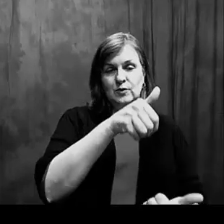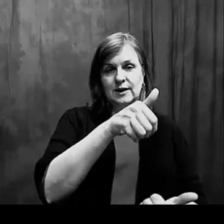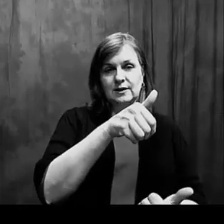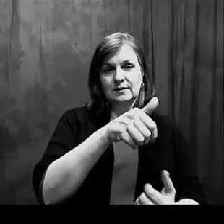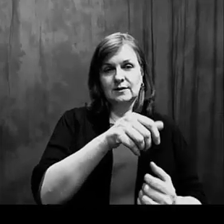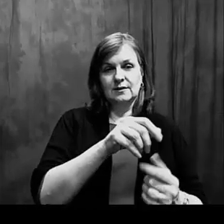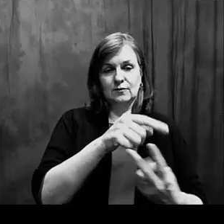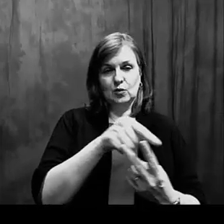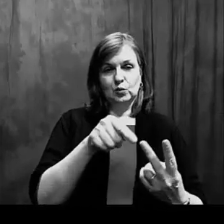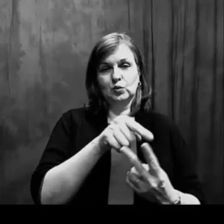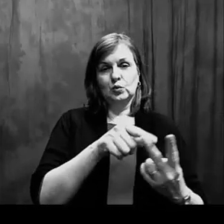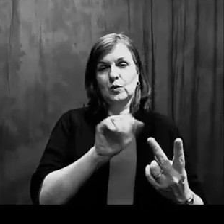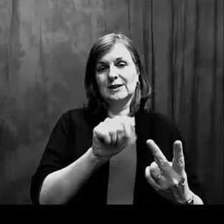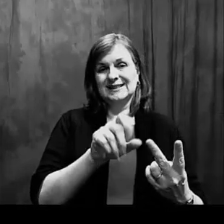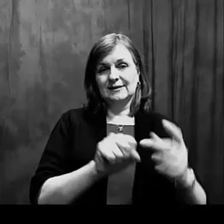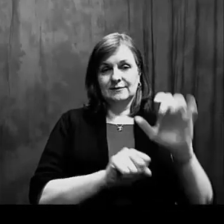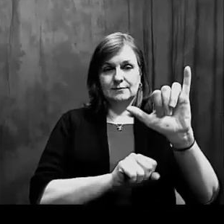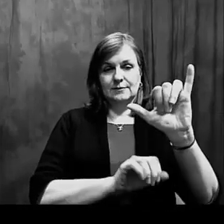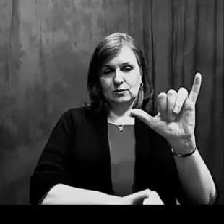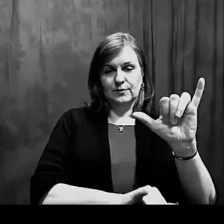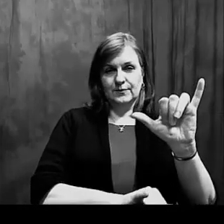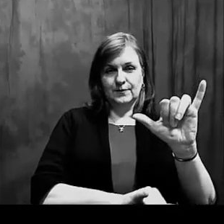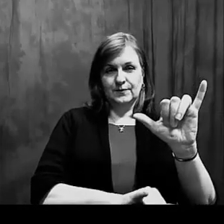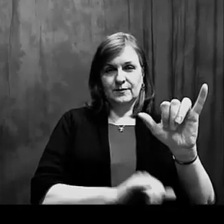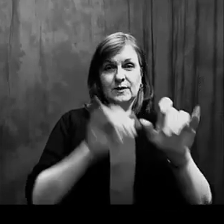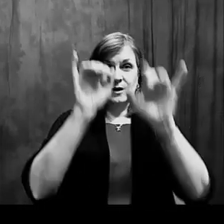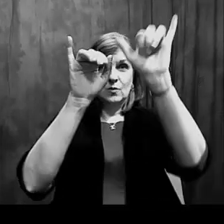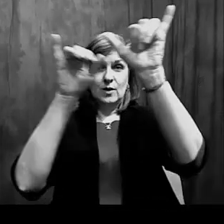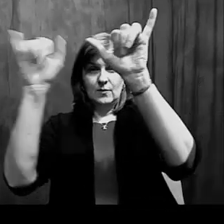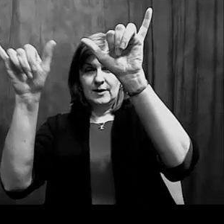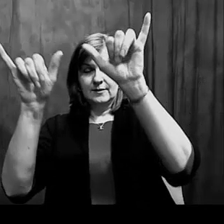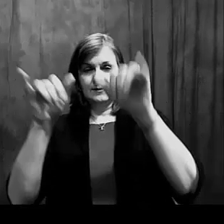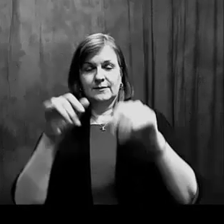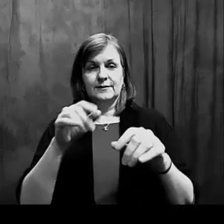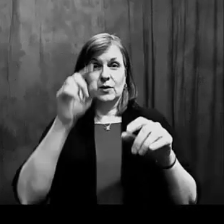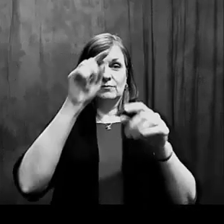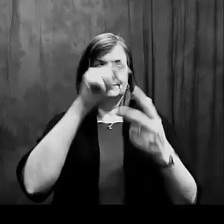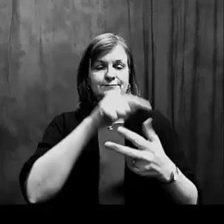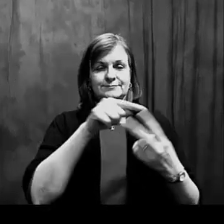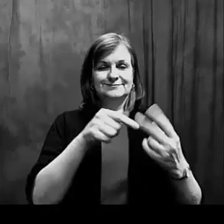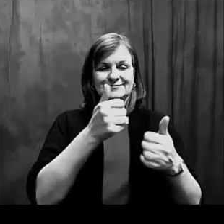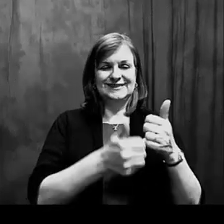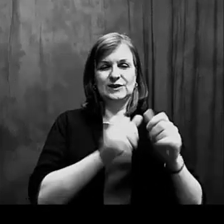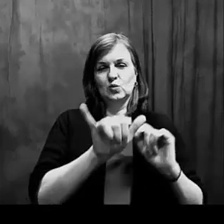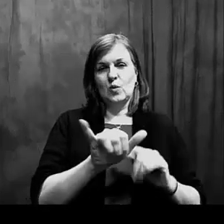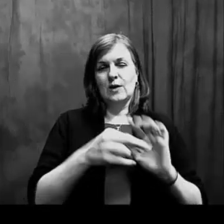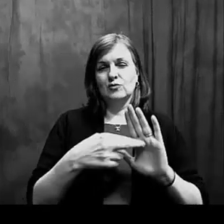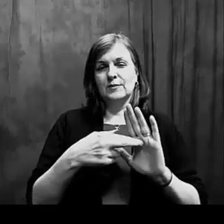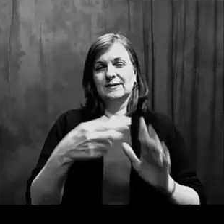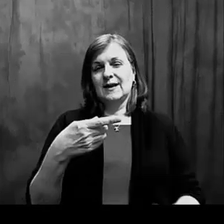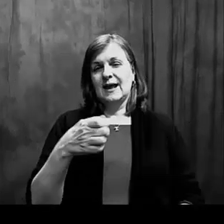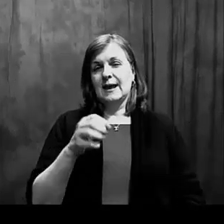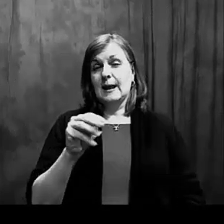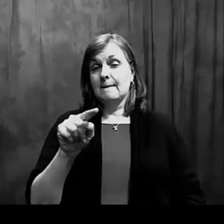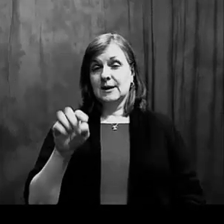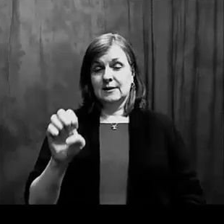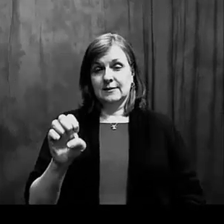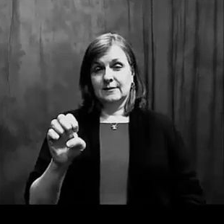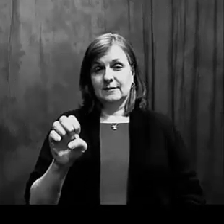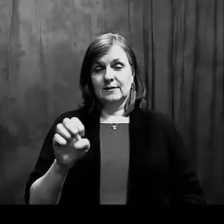this individual is gonna go here - big "Y" little "y" does it matter -- no!